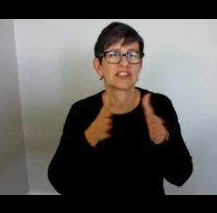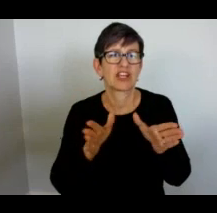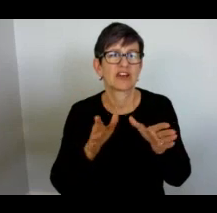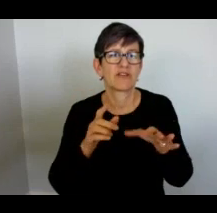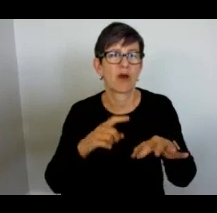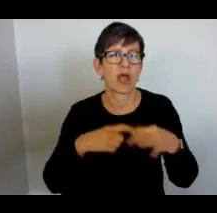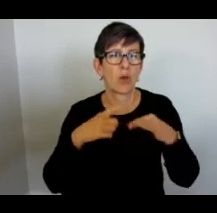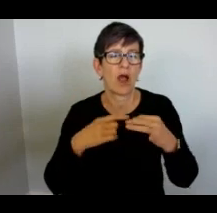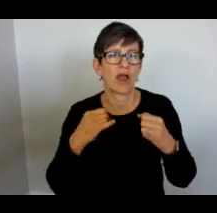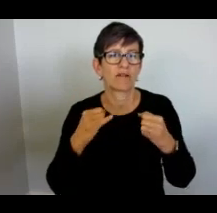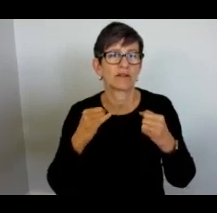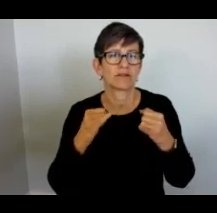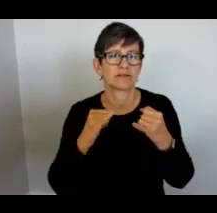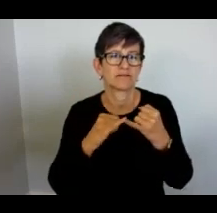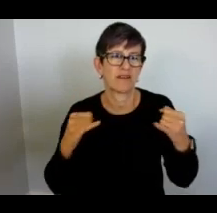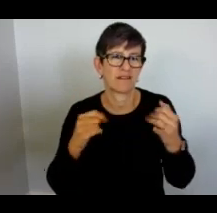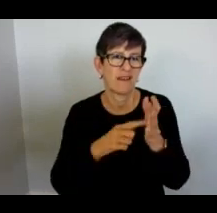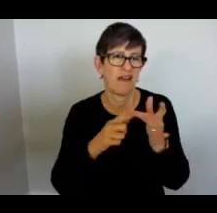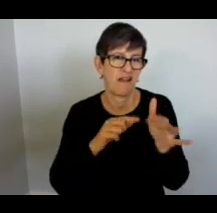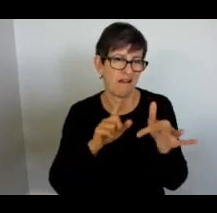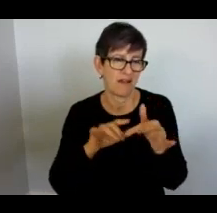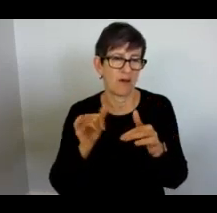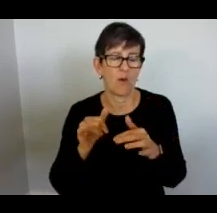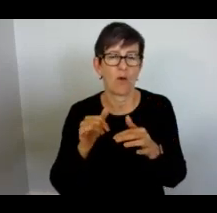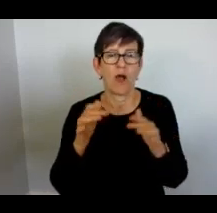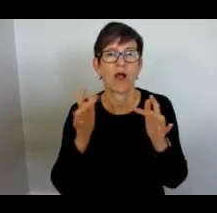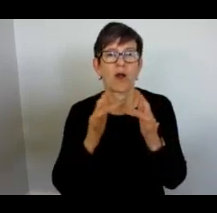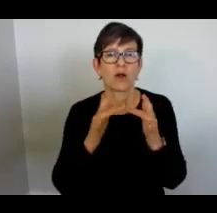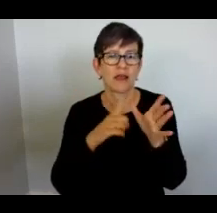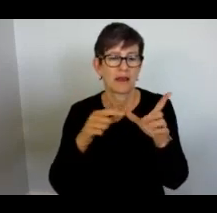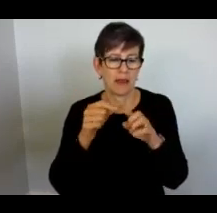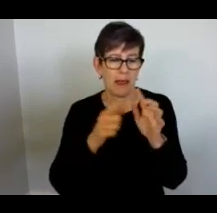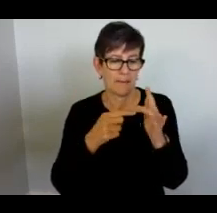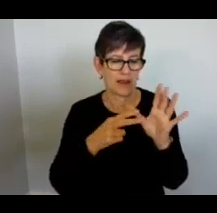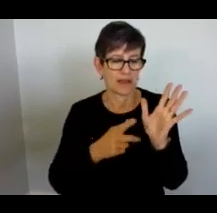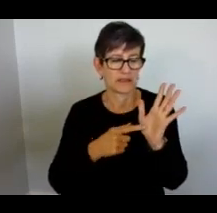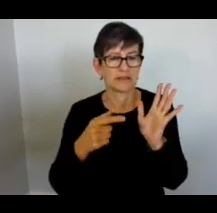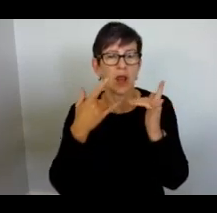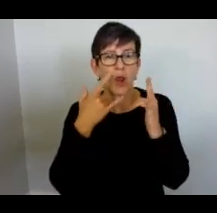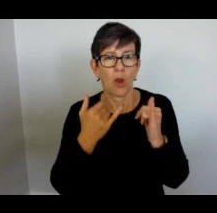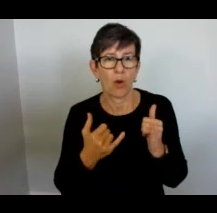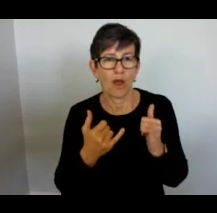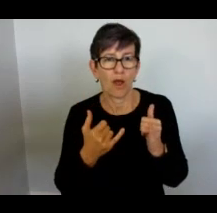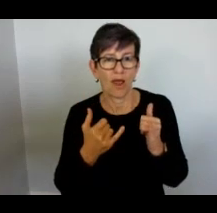the applicant lawyer and they can then advise who the file lawyer is responsible for that matter.